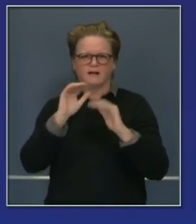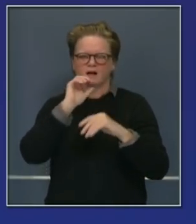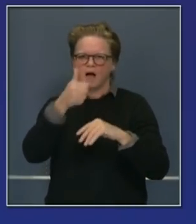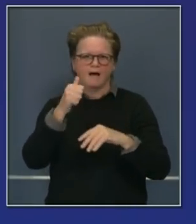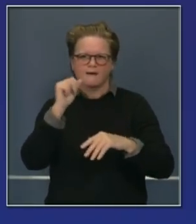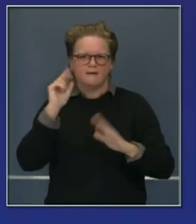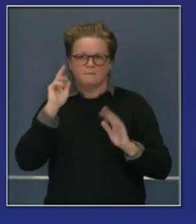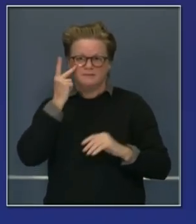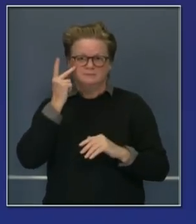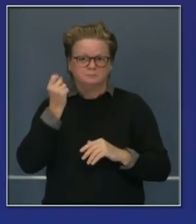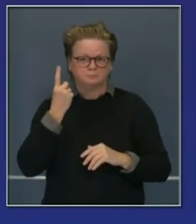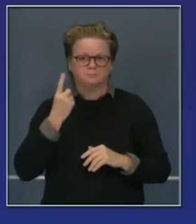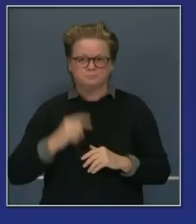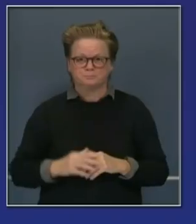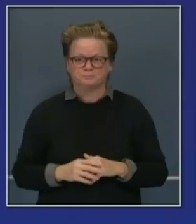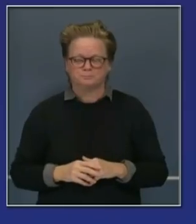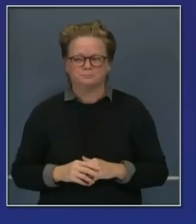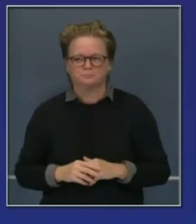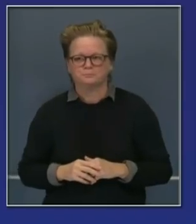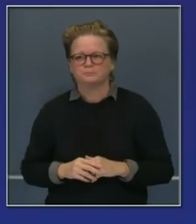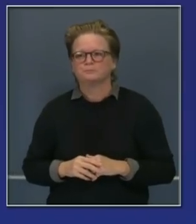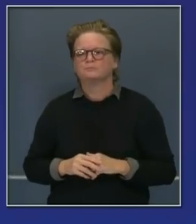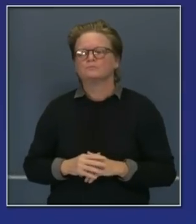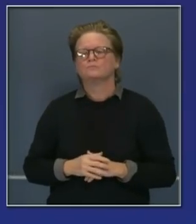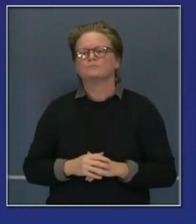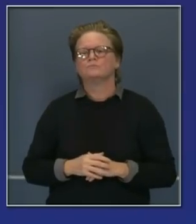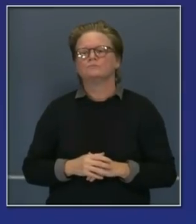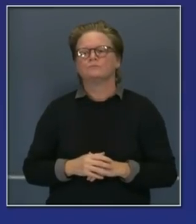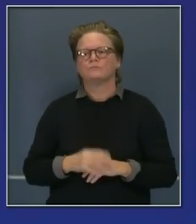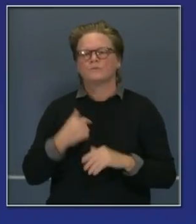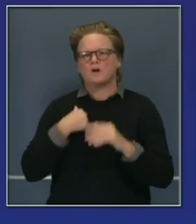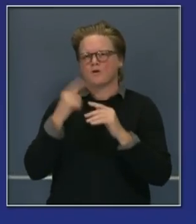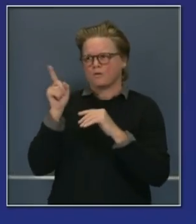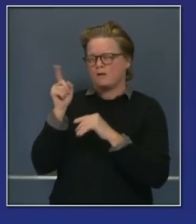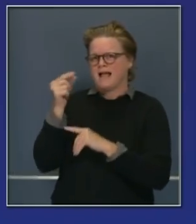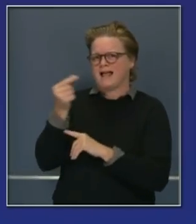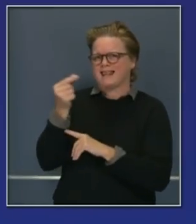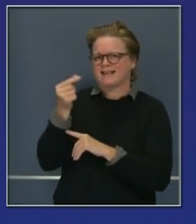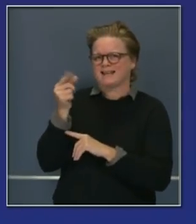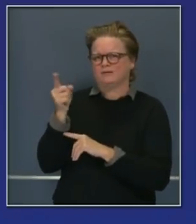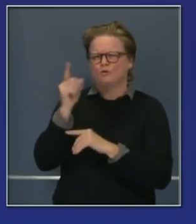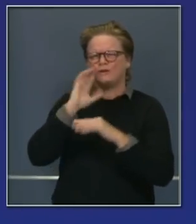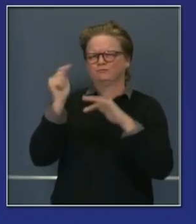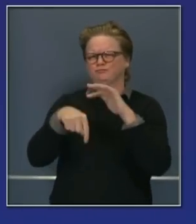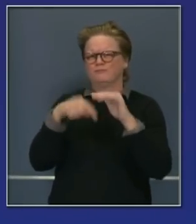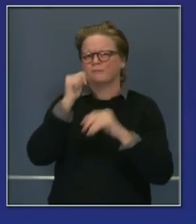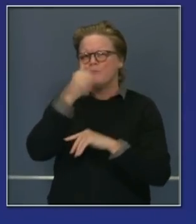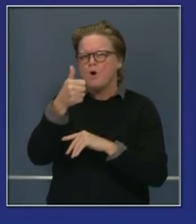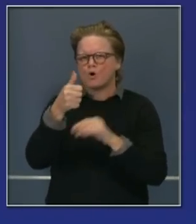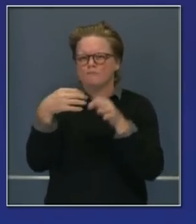STATE OF CALIFORNIA. THE SYSTEM IS WORKING AS IT WAS DESIGNED.